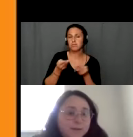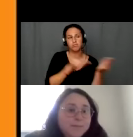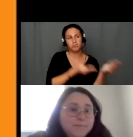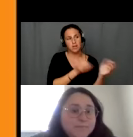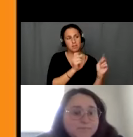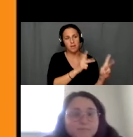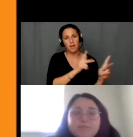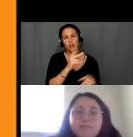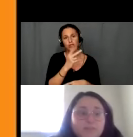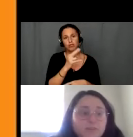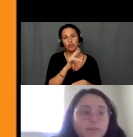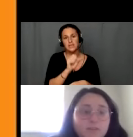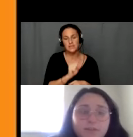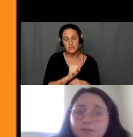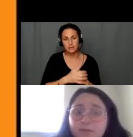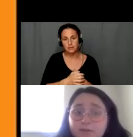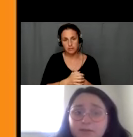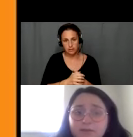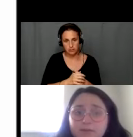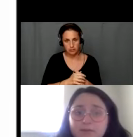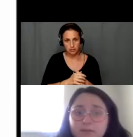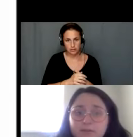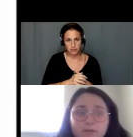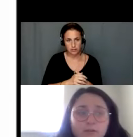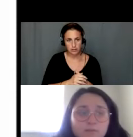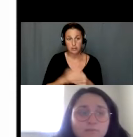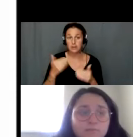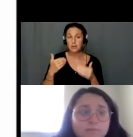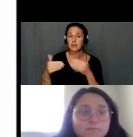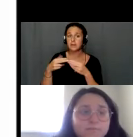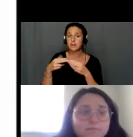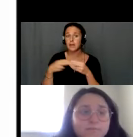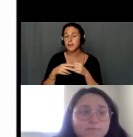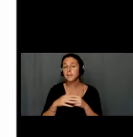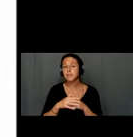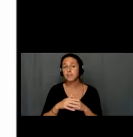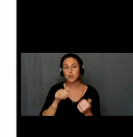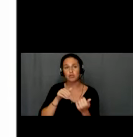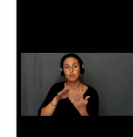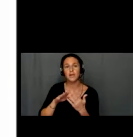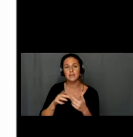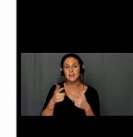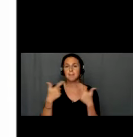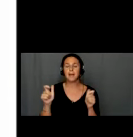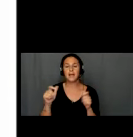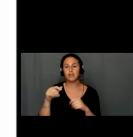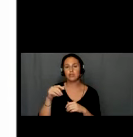Kris Eclarino: To address major gaps in statewide policies and